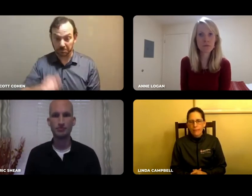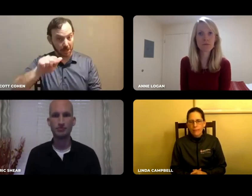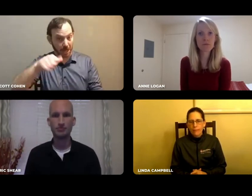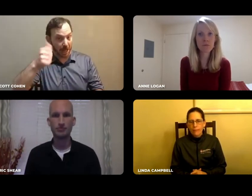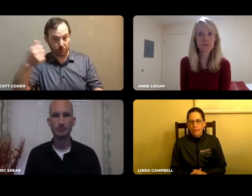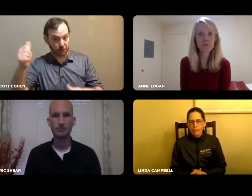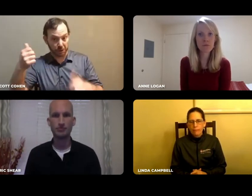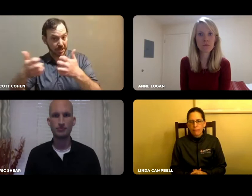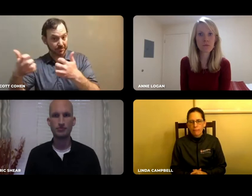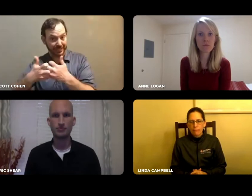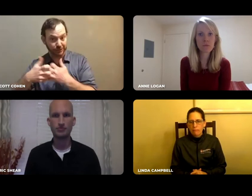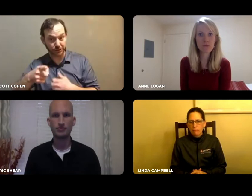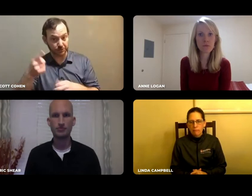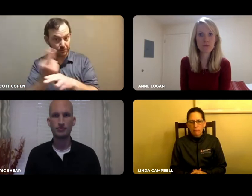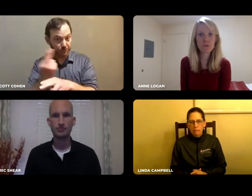Any other accommodations?